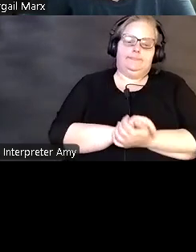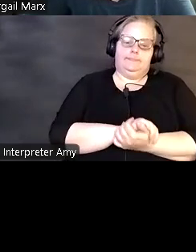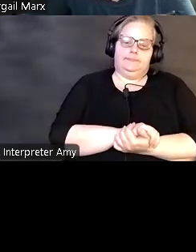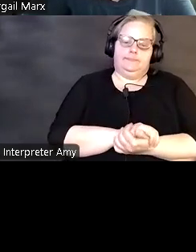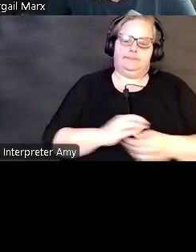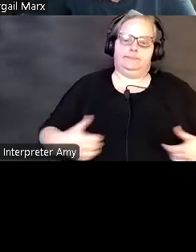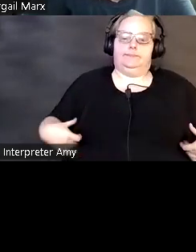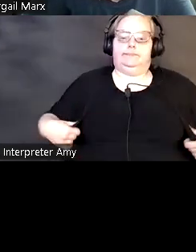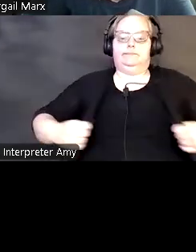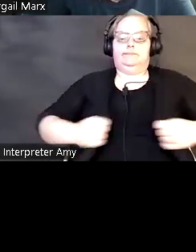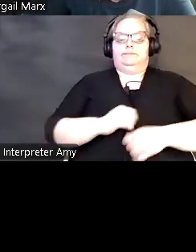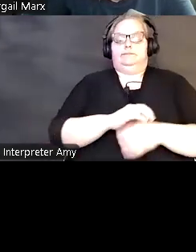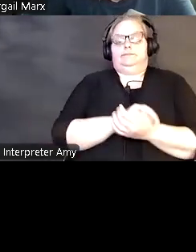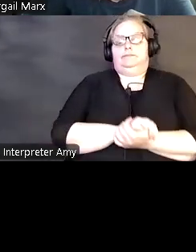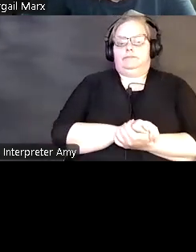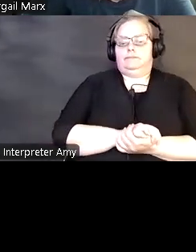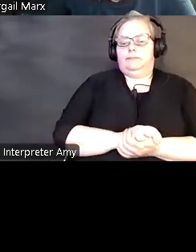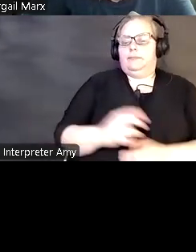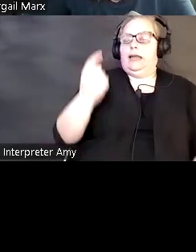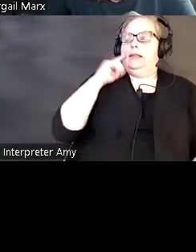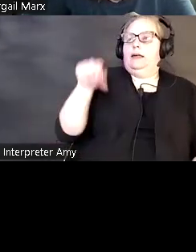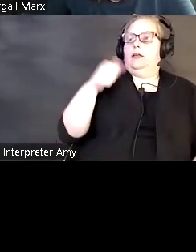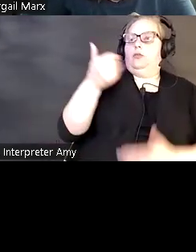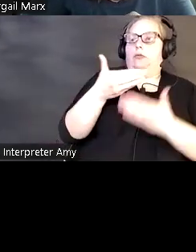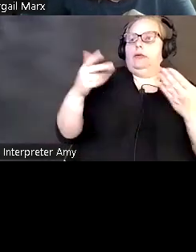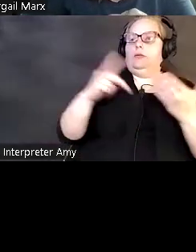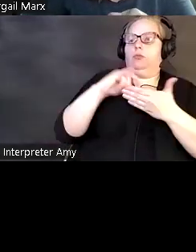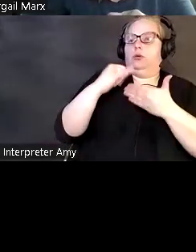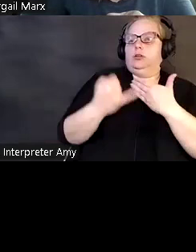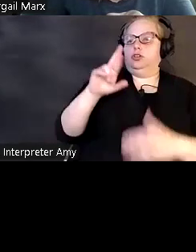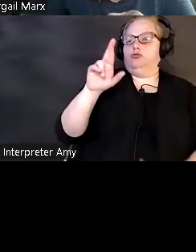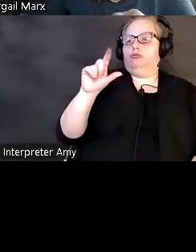And I think the other thing, because project relate is a Google tool, it's only available